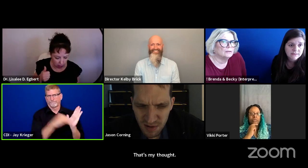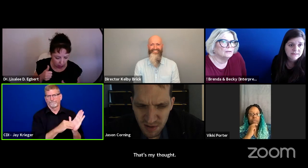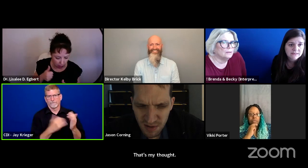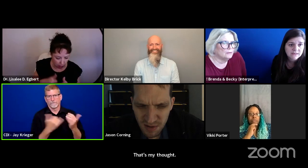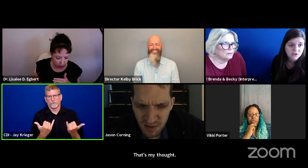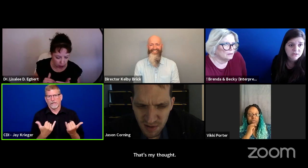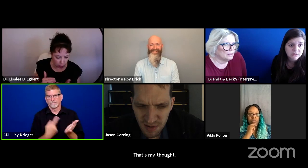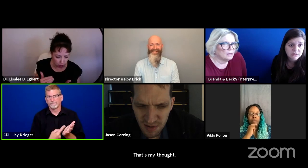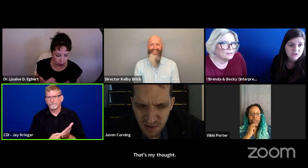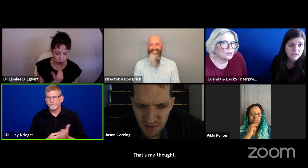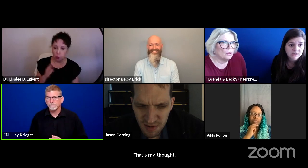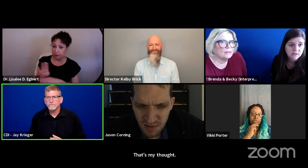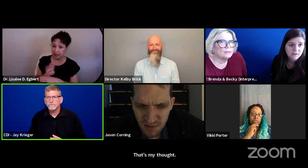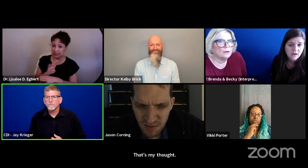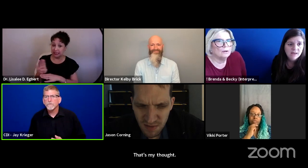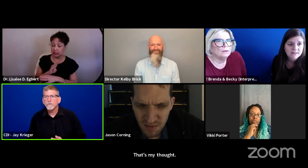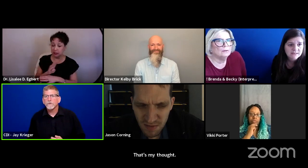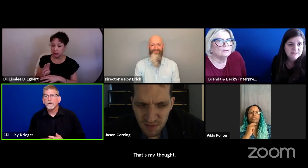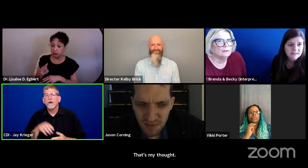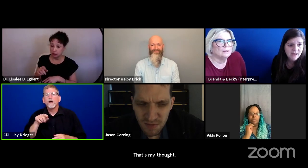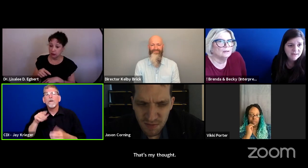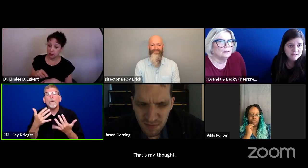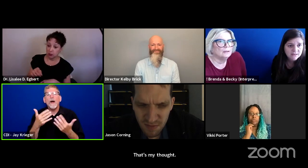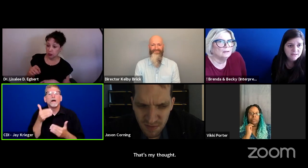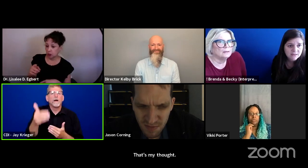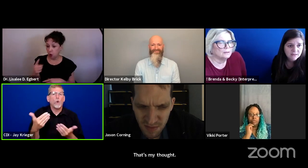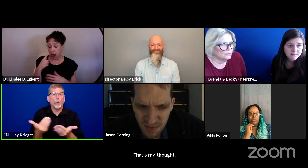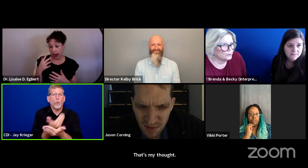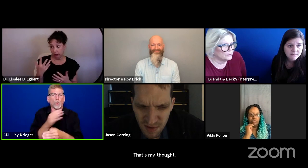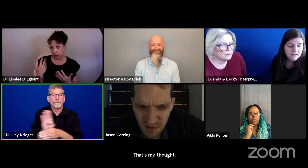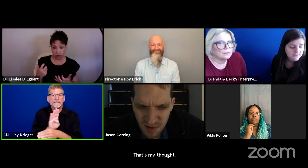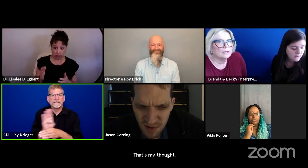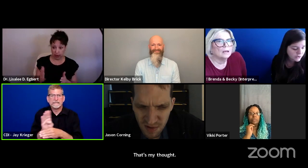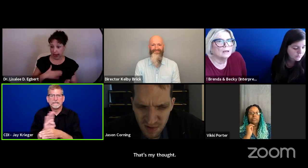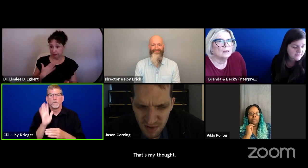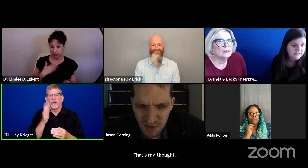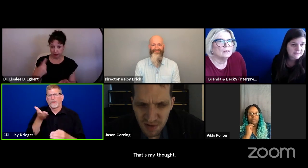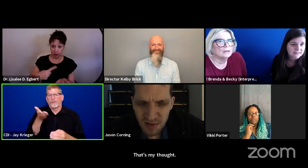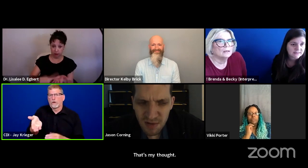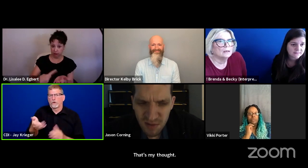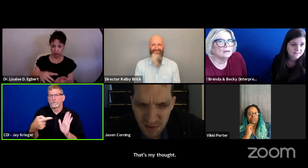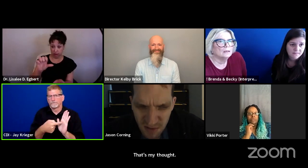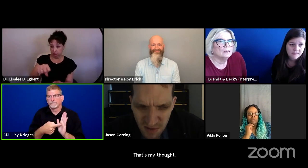to the agenda. I did see that. It's under new business.